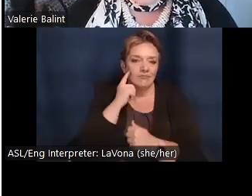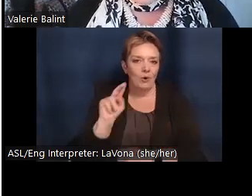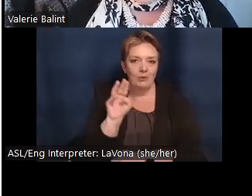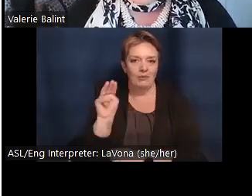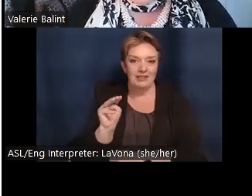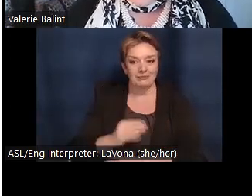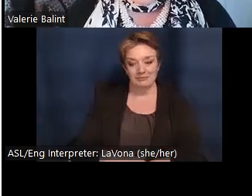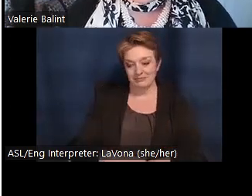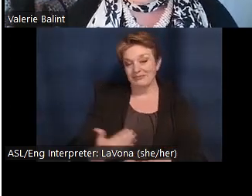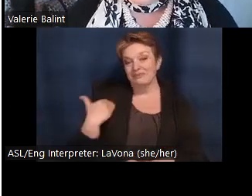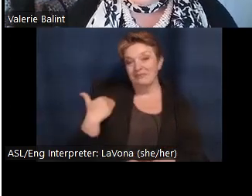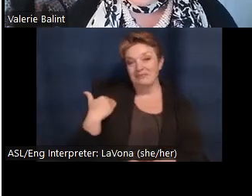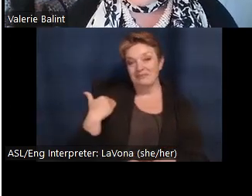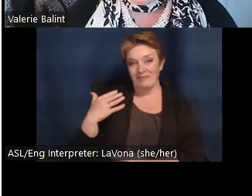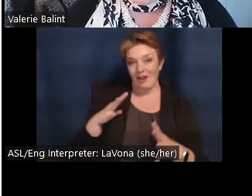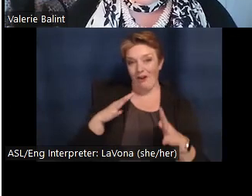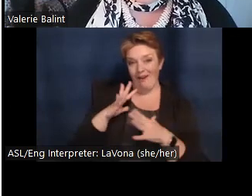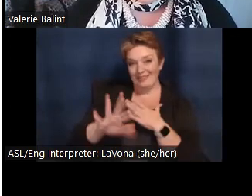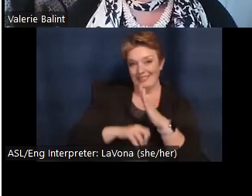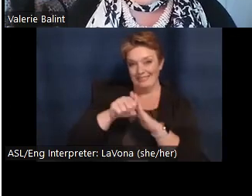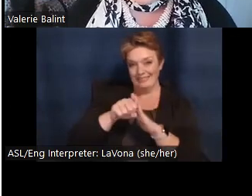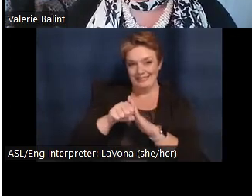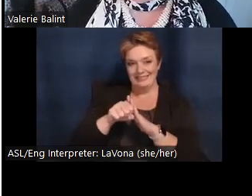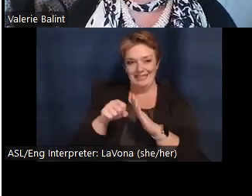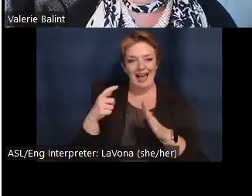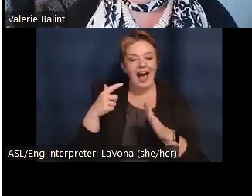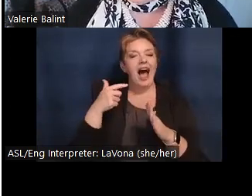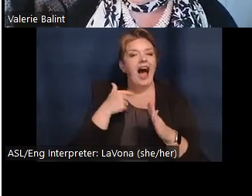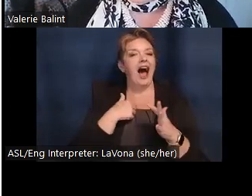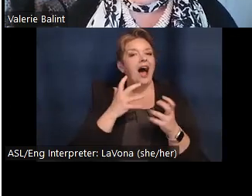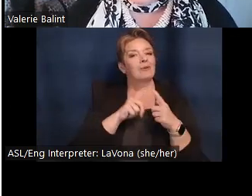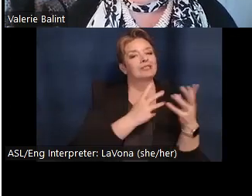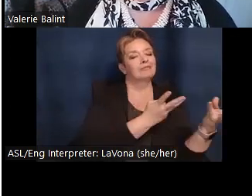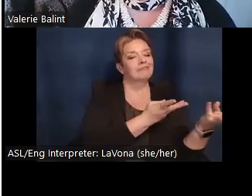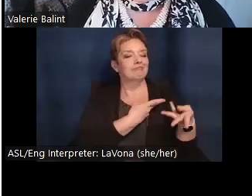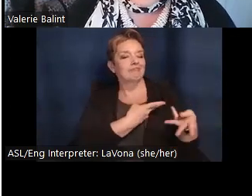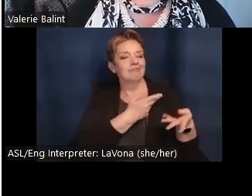a little bit of what I like to think of as that ethereal coolness that is O'Keeffe and transcends generations,